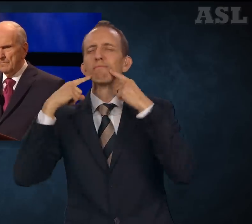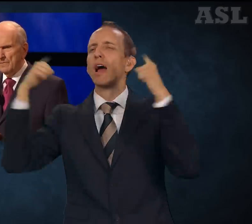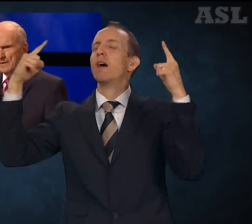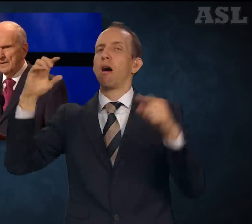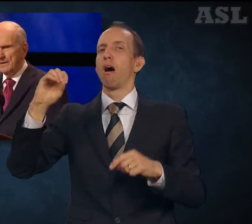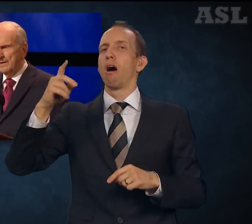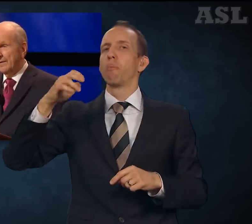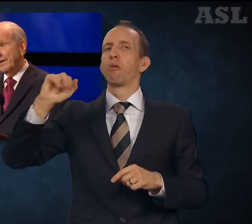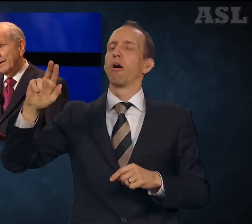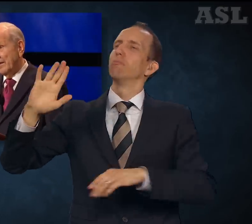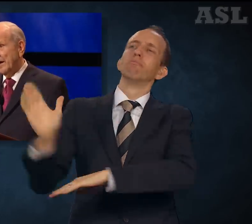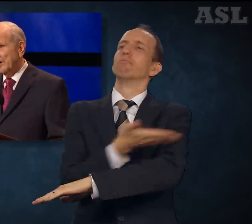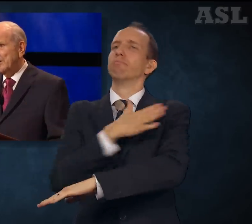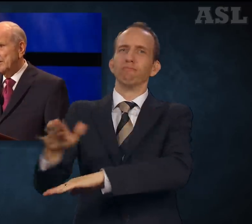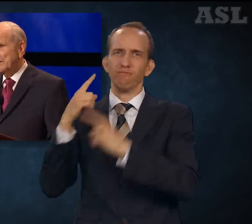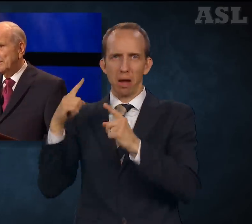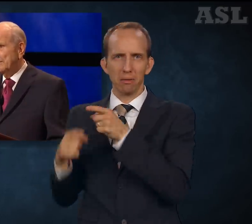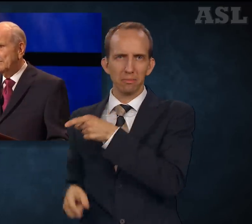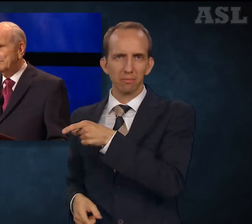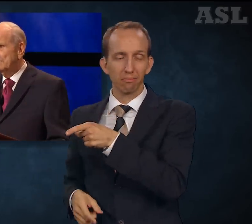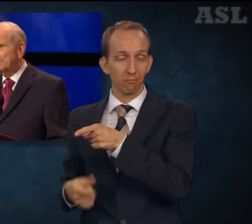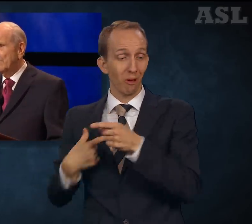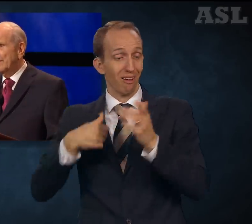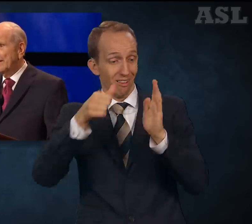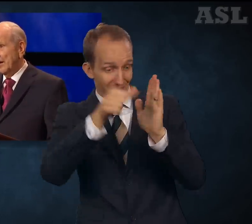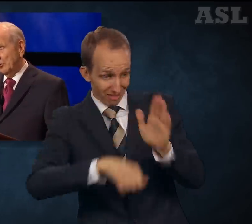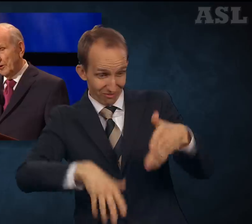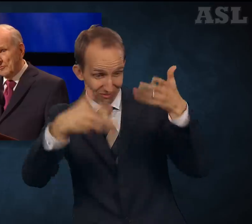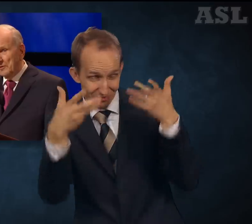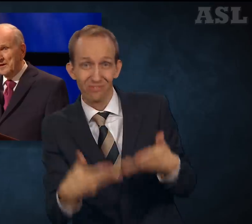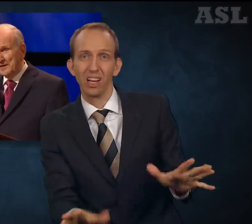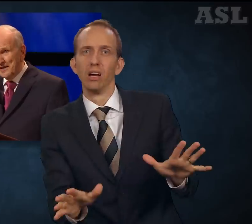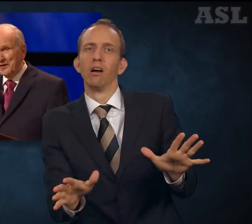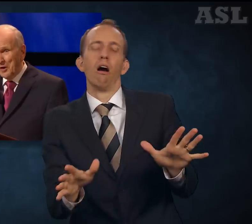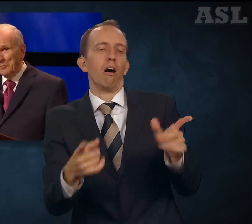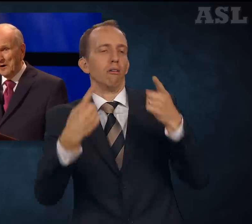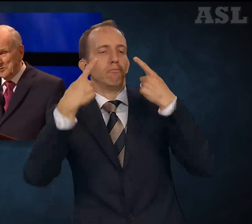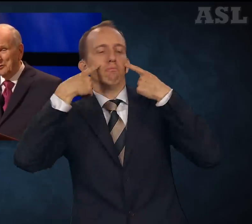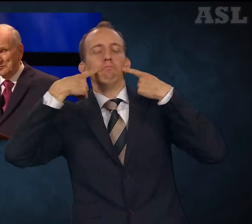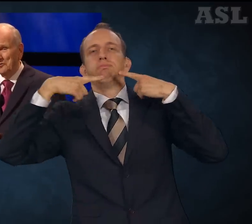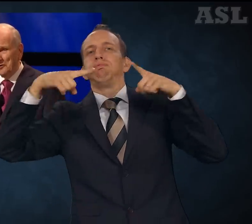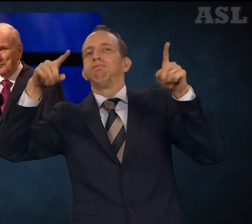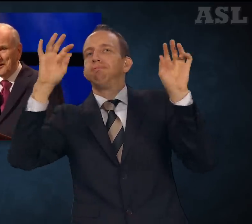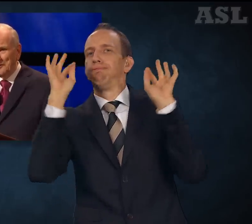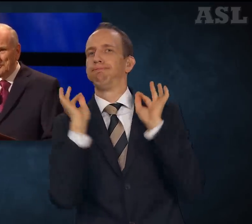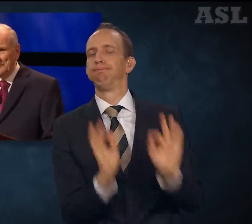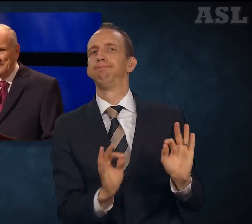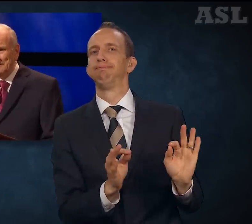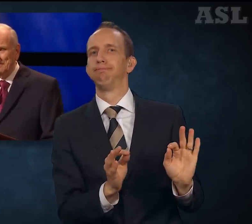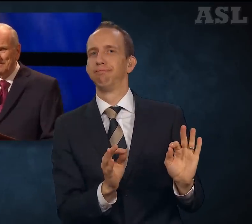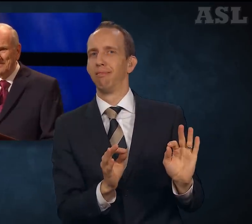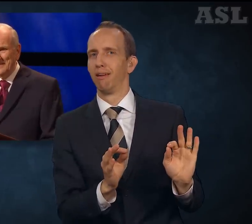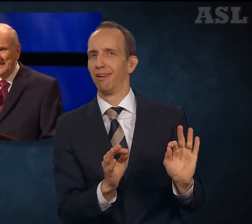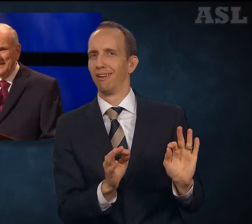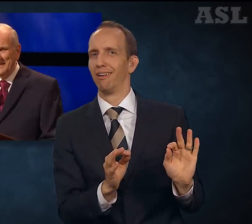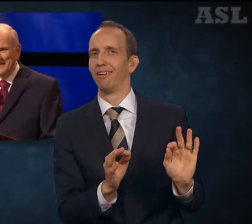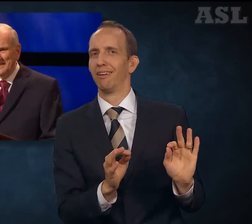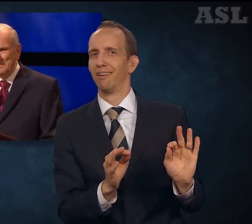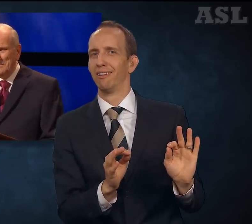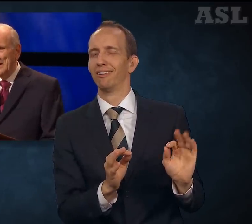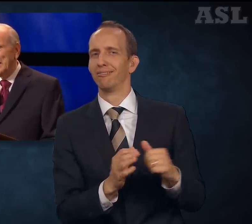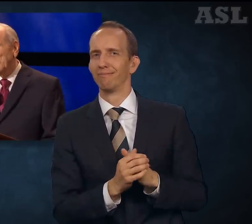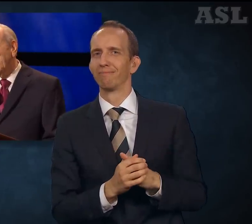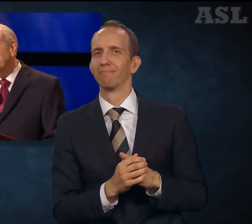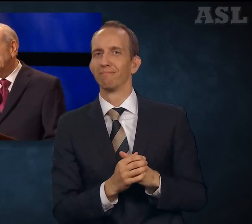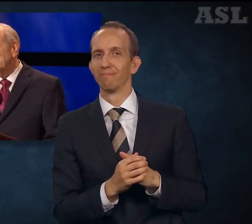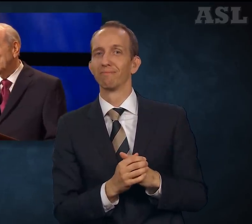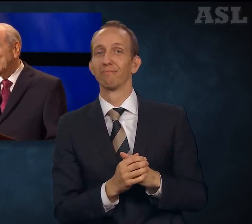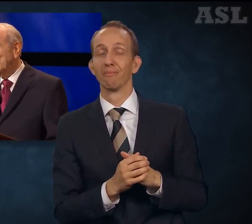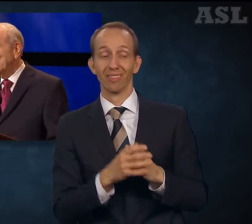CELEBRATED OPERA STAR.